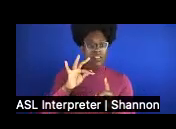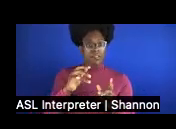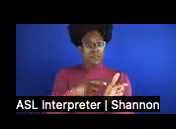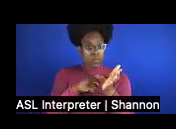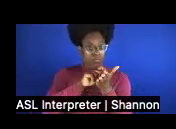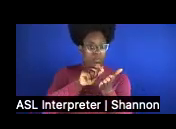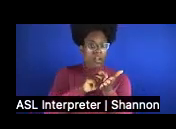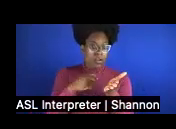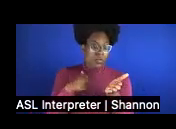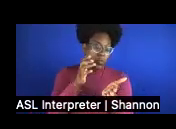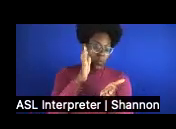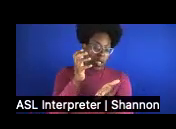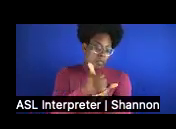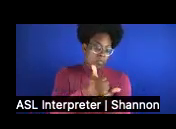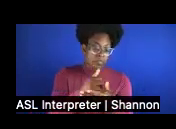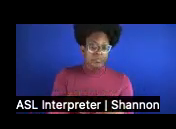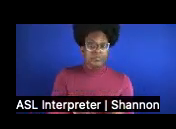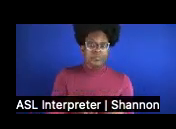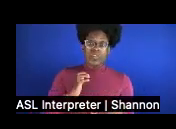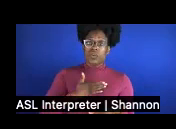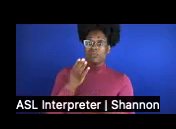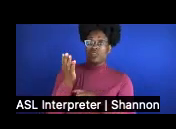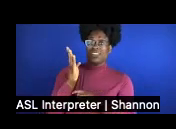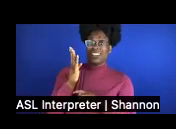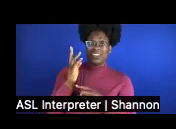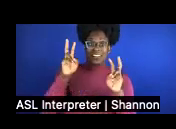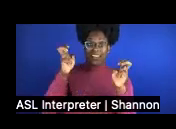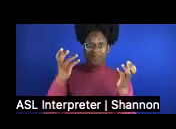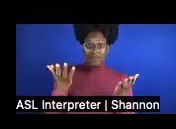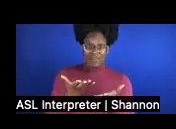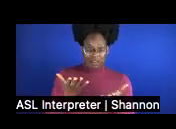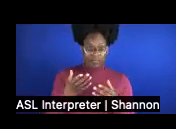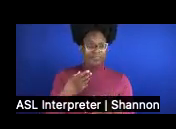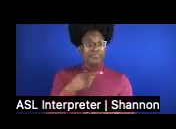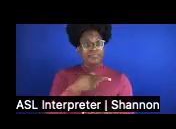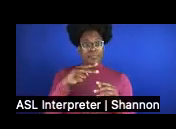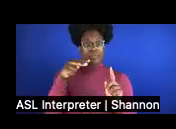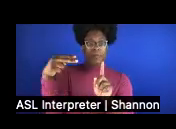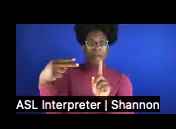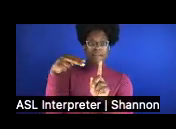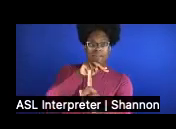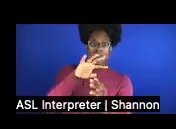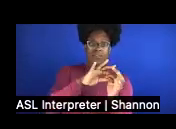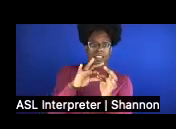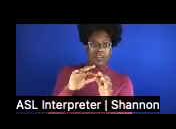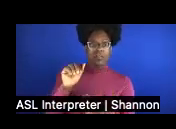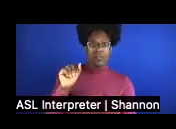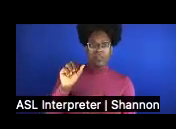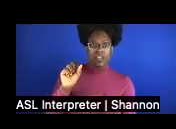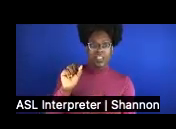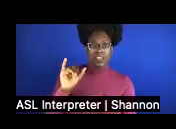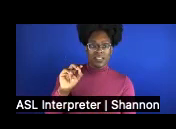title of our presentation today is "Perspectives on Asynchronous Tutoring: The Case of the WCC